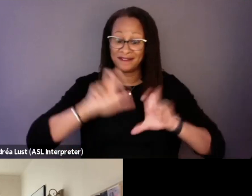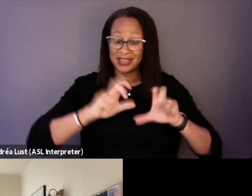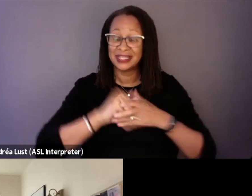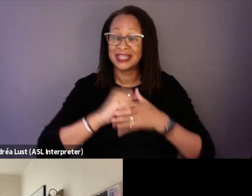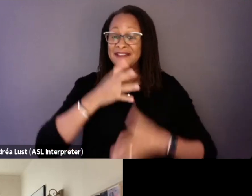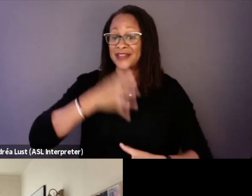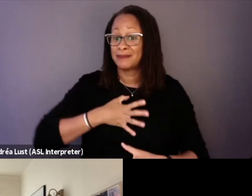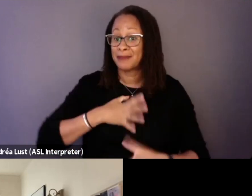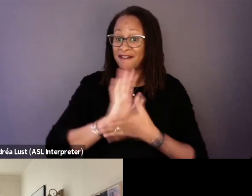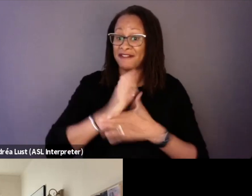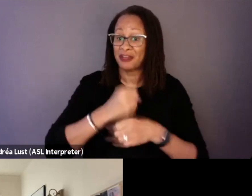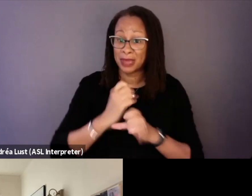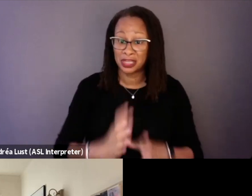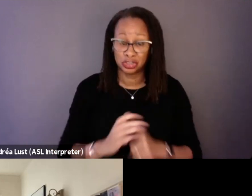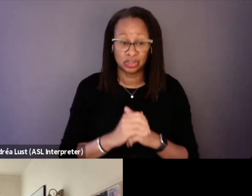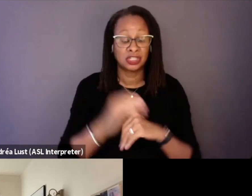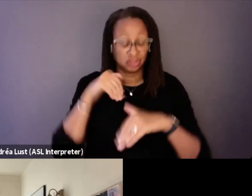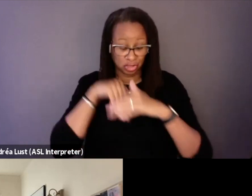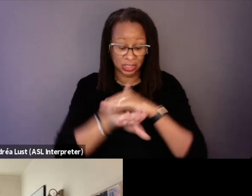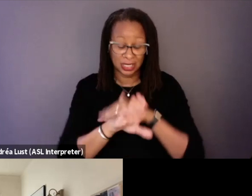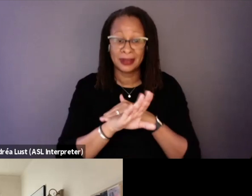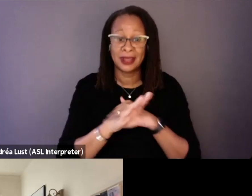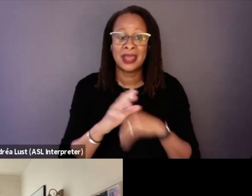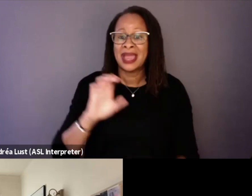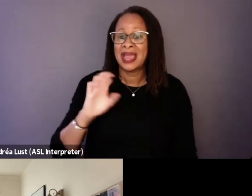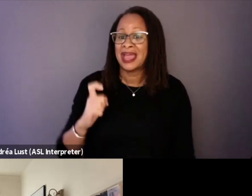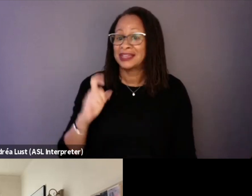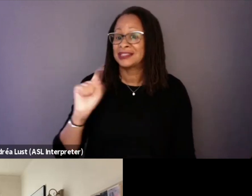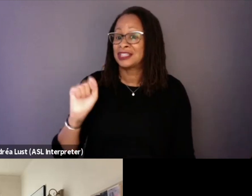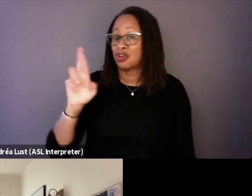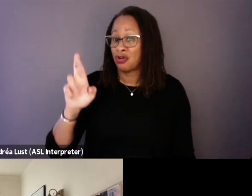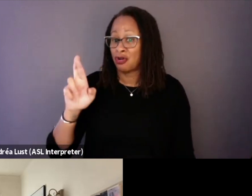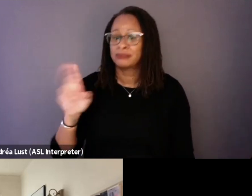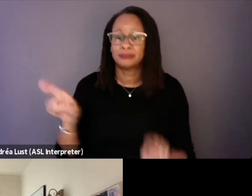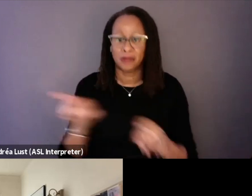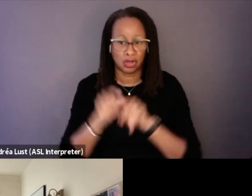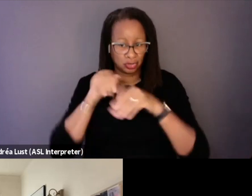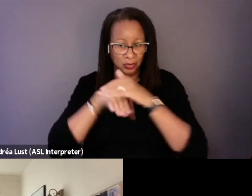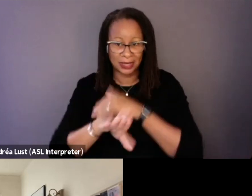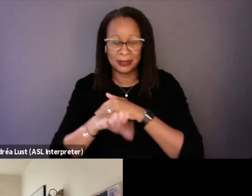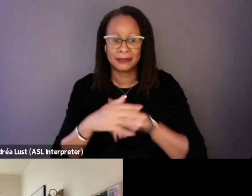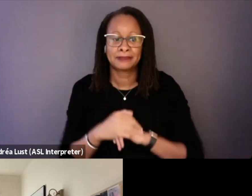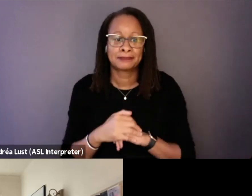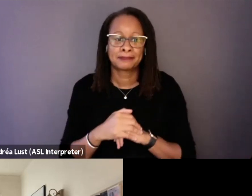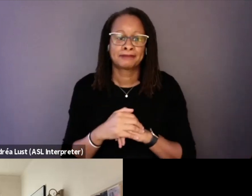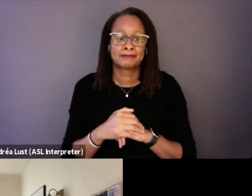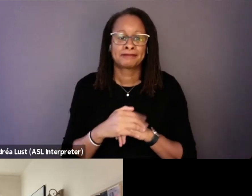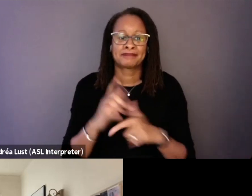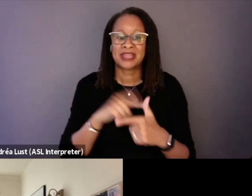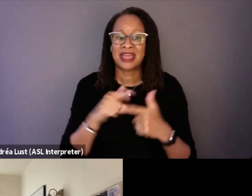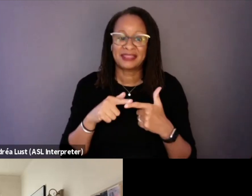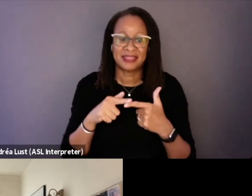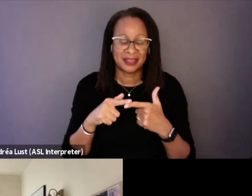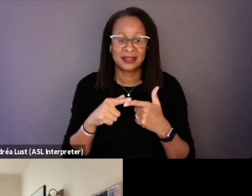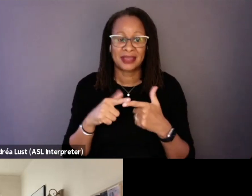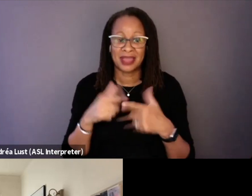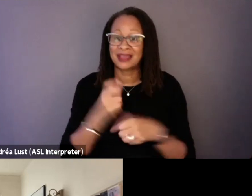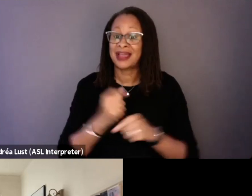So she came in and then XTR also came in, and then it got accepted to Sundance.